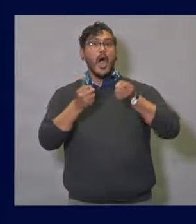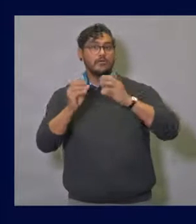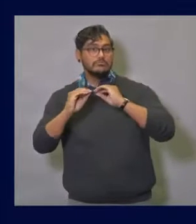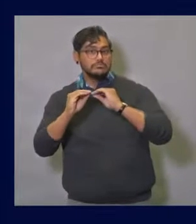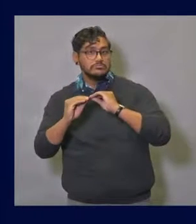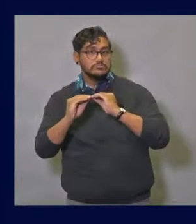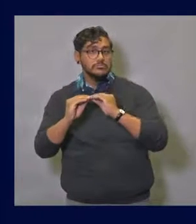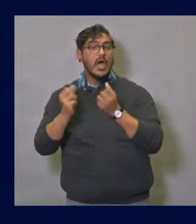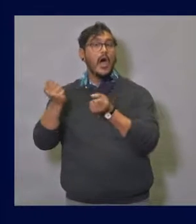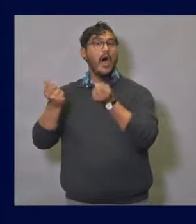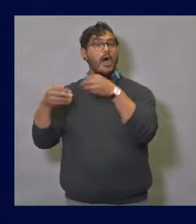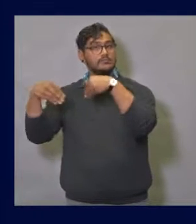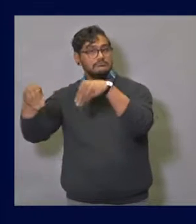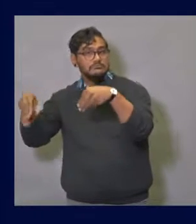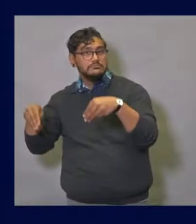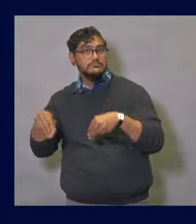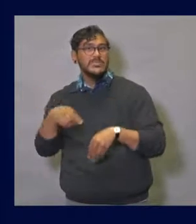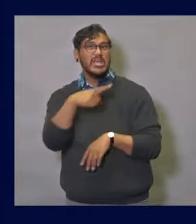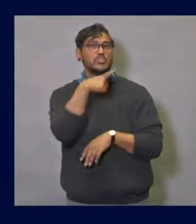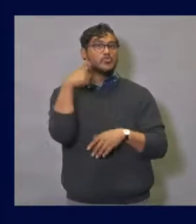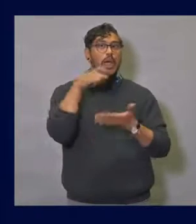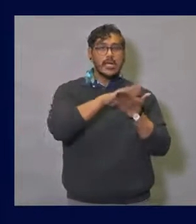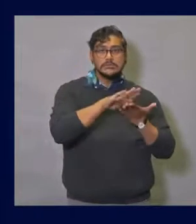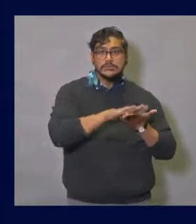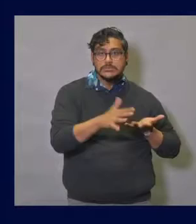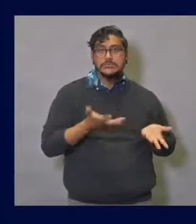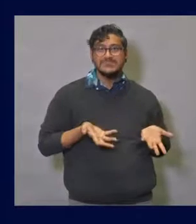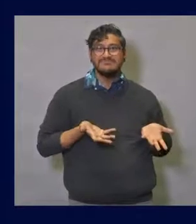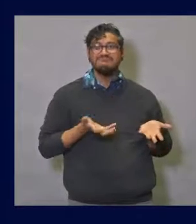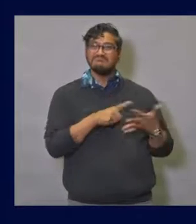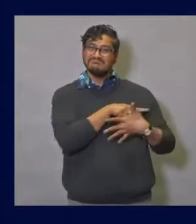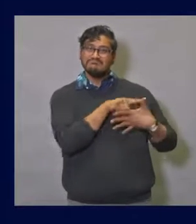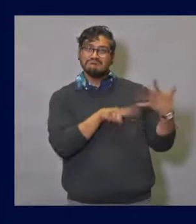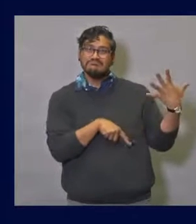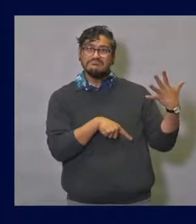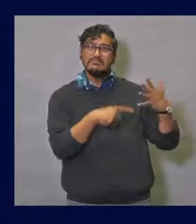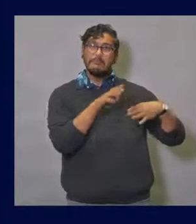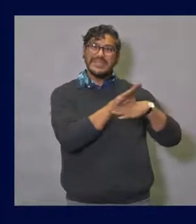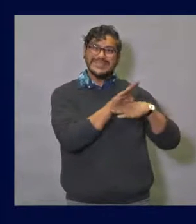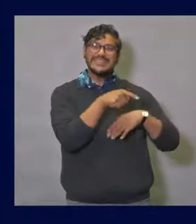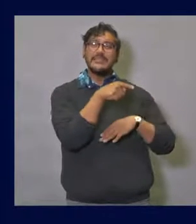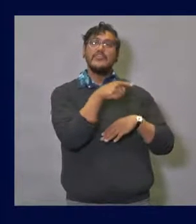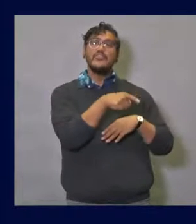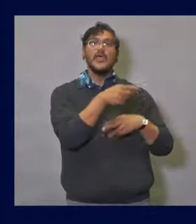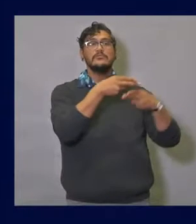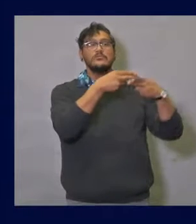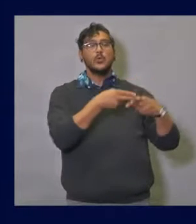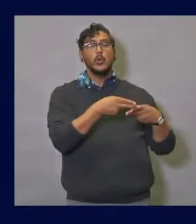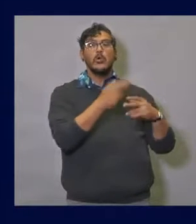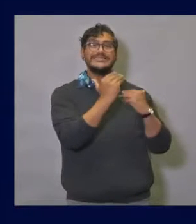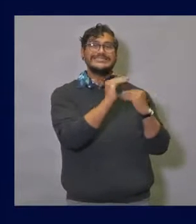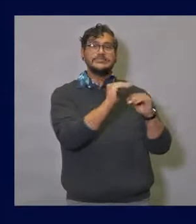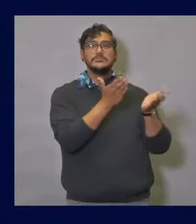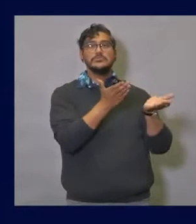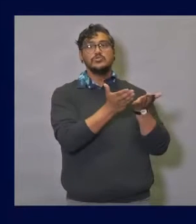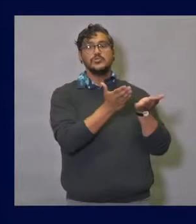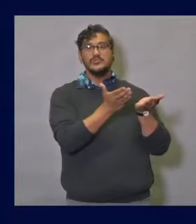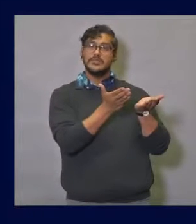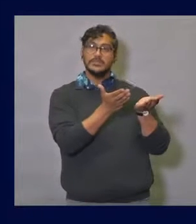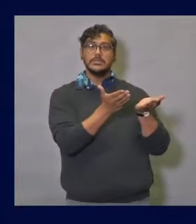TAX-PREPARATION, AUTO REPAIR, AUTO DEALERSHIPS, AND DRYCLEANERS.